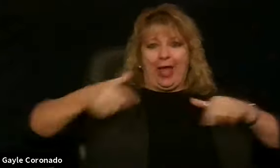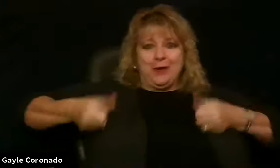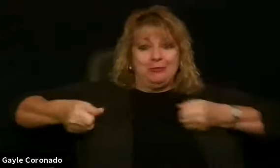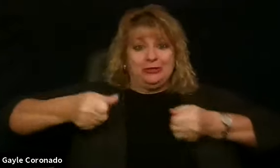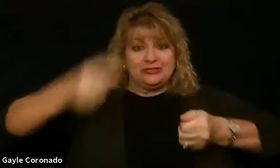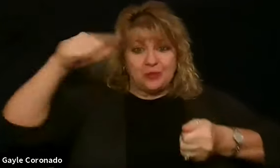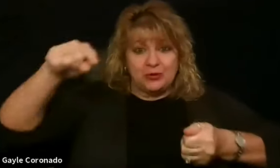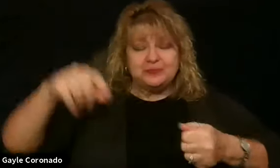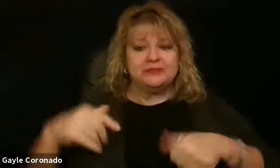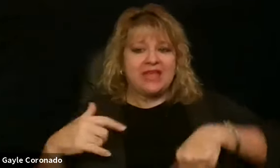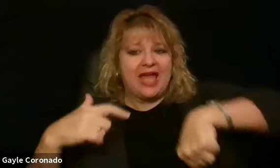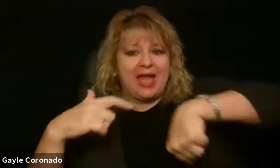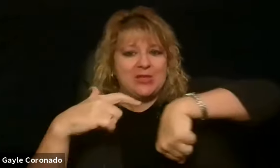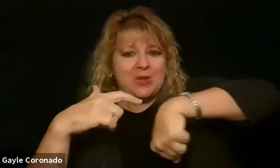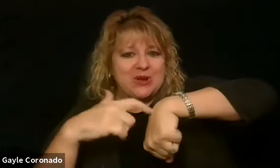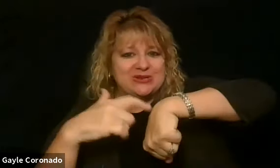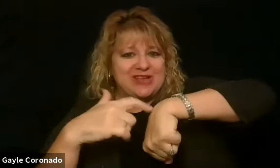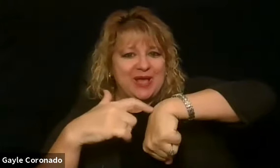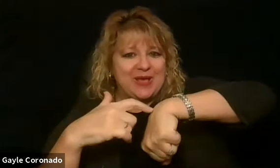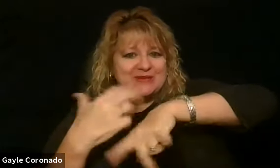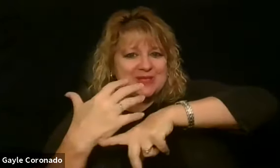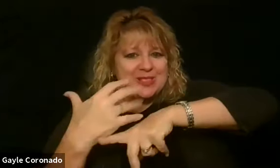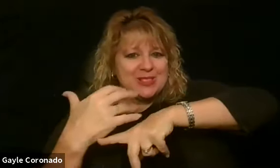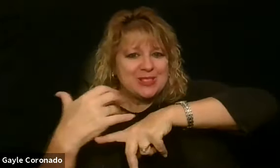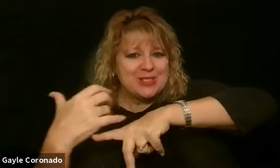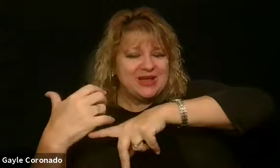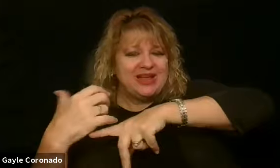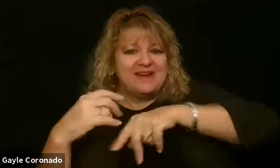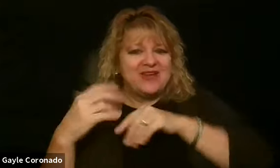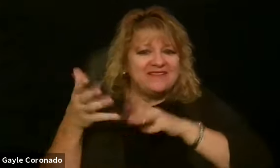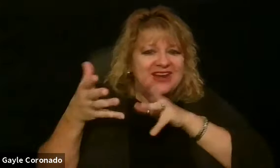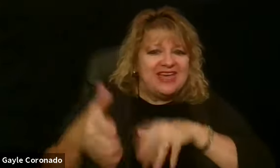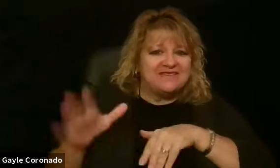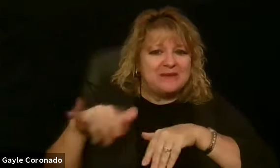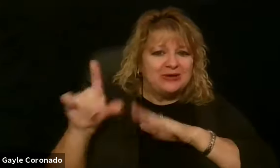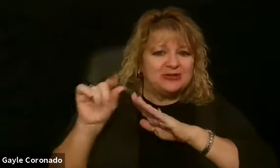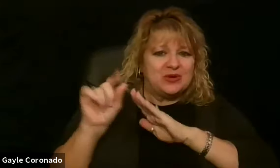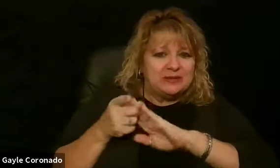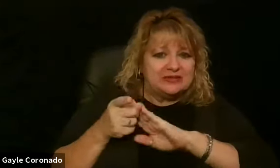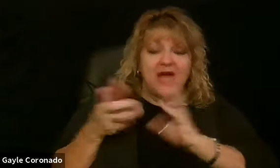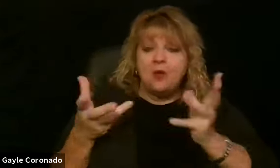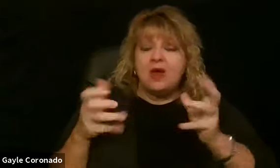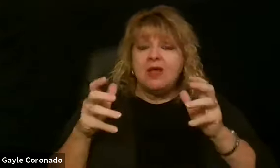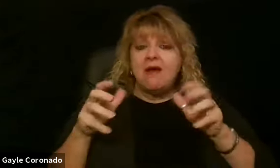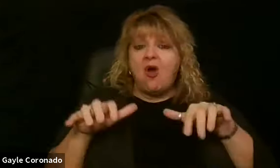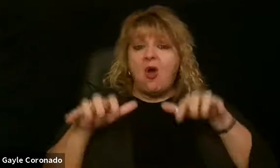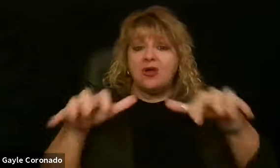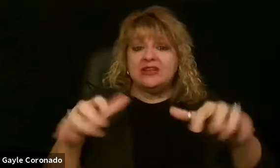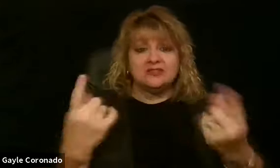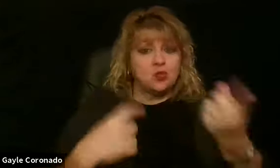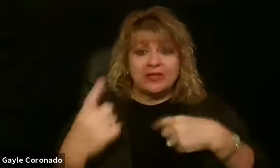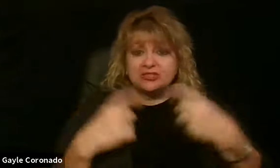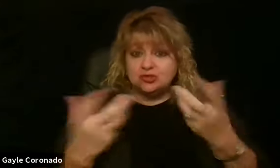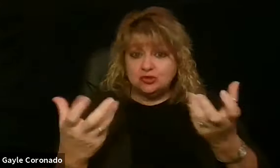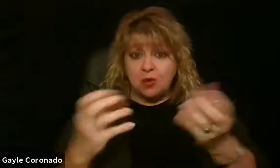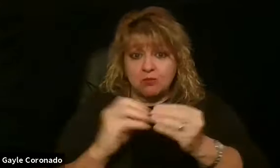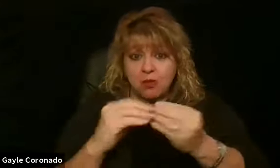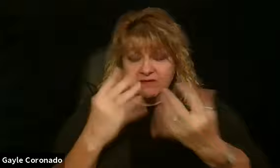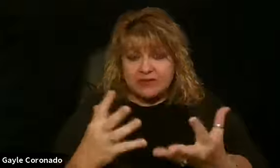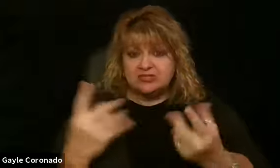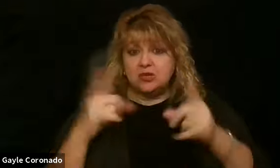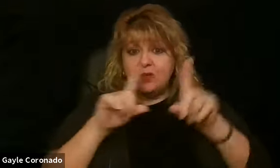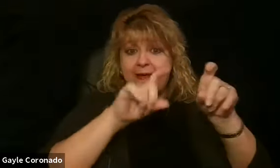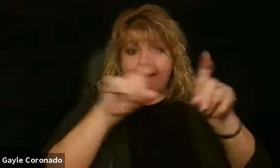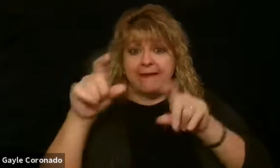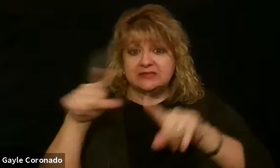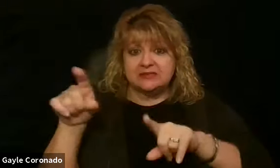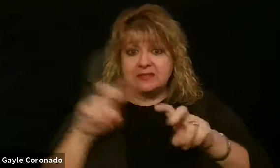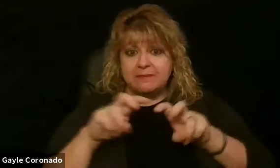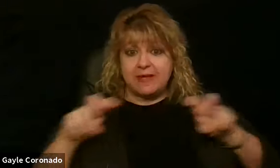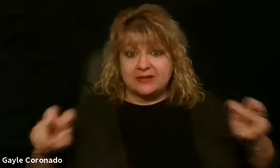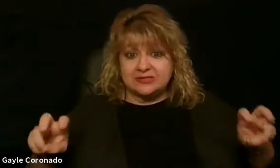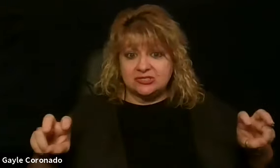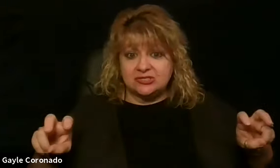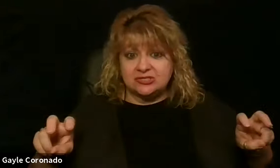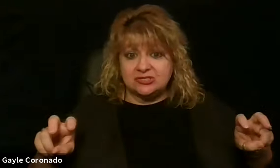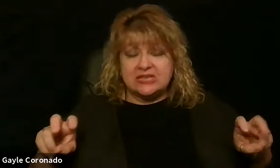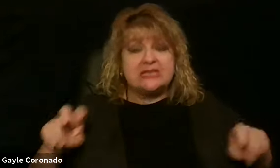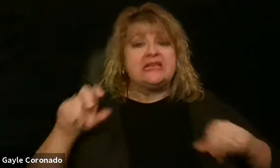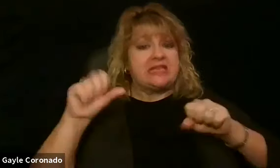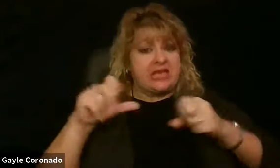I know we're running short on time we have about 20 minutes left. Once again I want to encourage our audience members to send in any questions that you may want to ask our panelists, or the speed through YouTube or zoom chat.